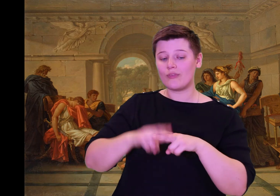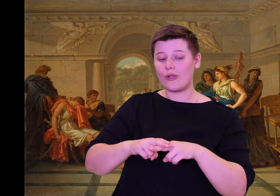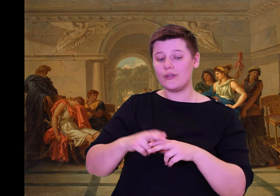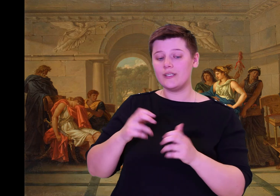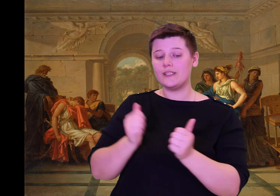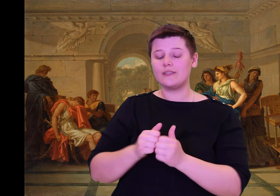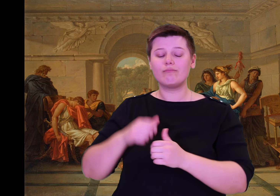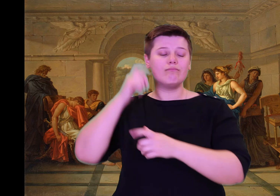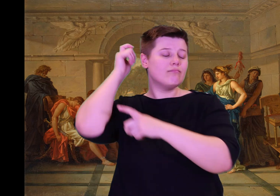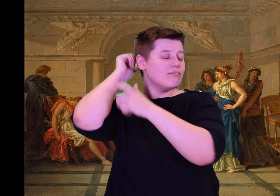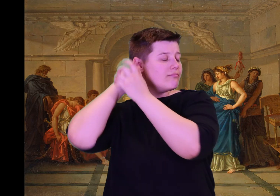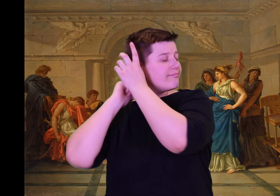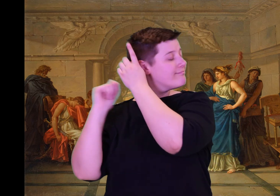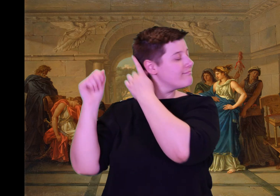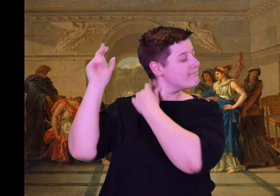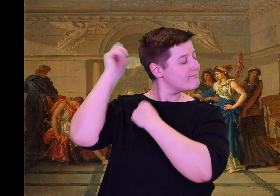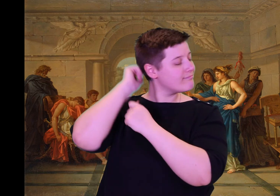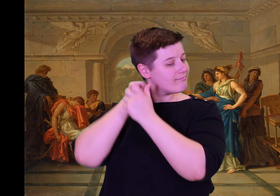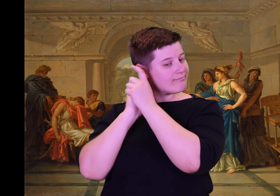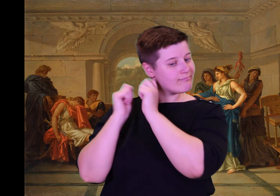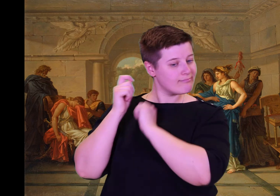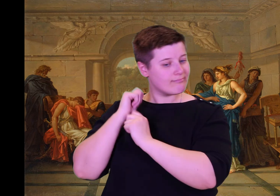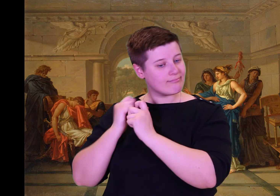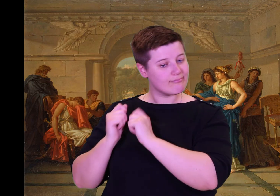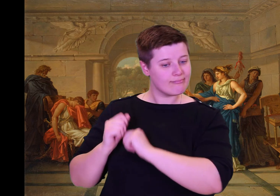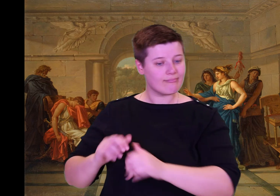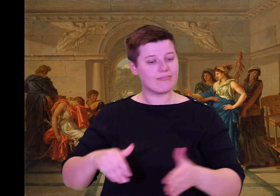drink: red nectar.